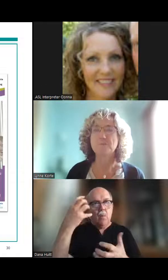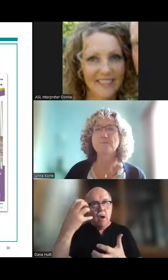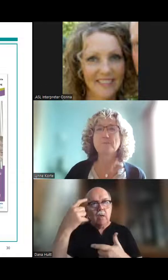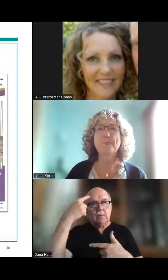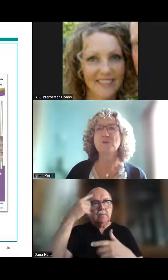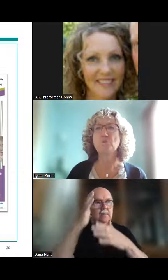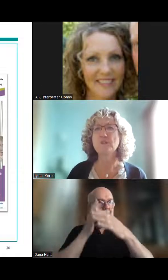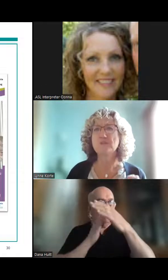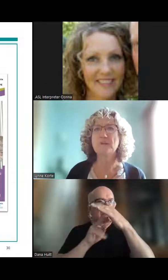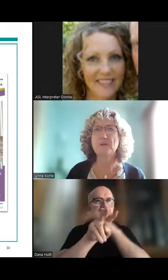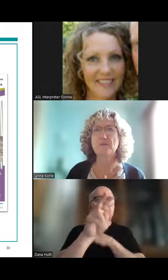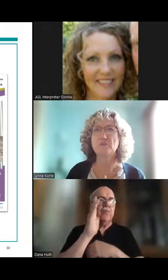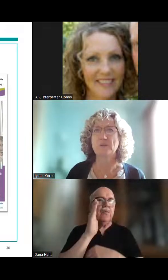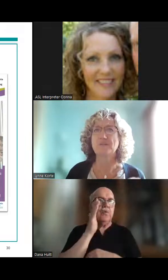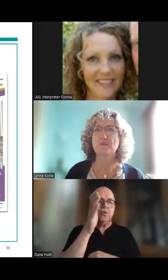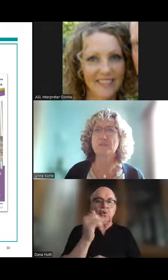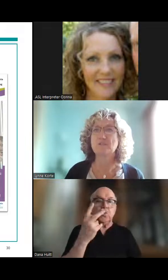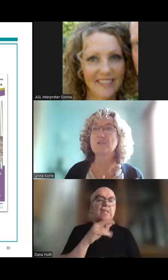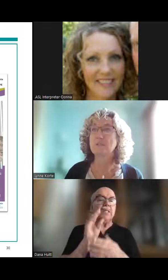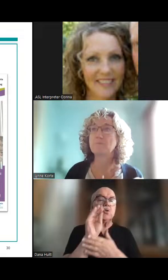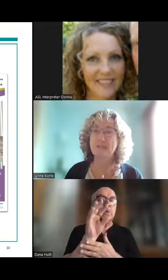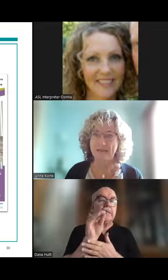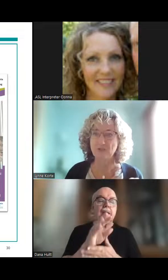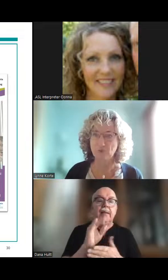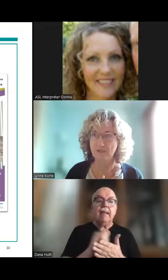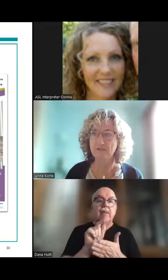ies like bathing, dressing, eating and medication management. And at this point